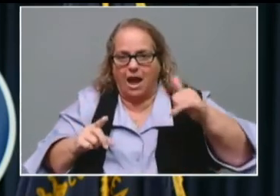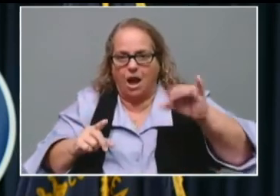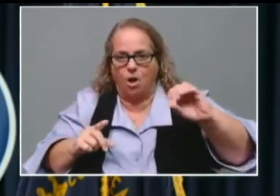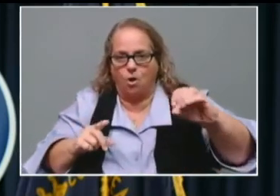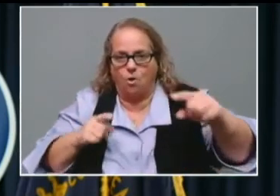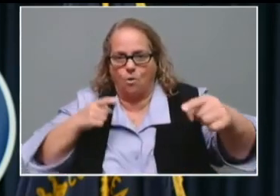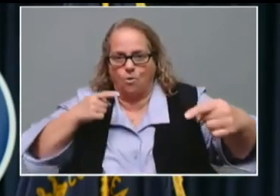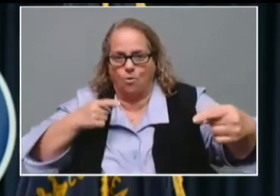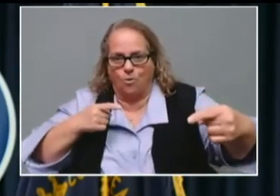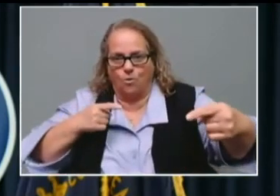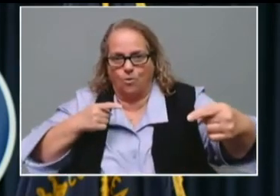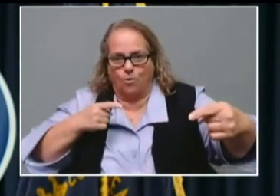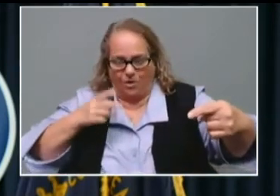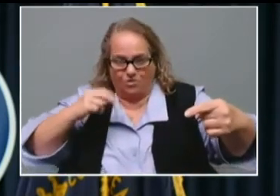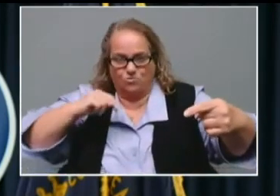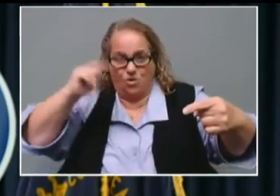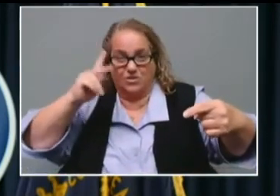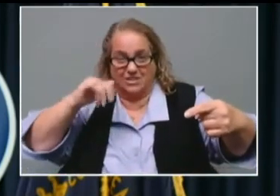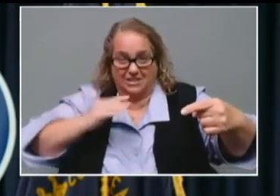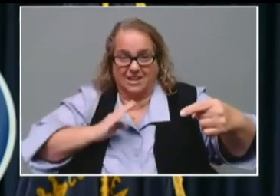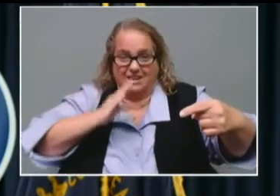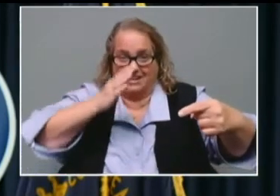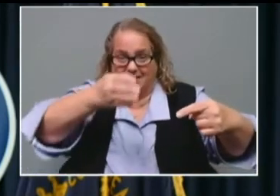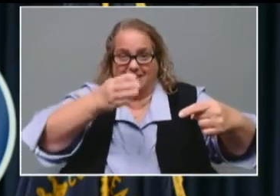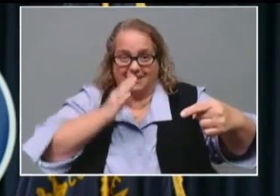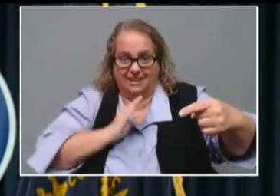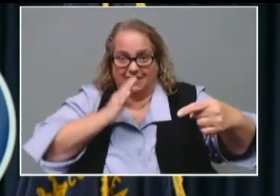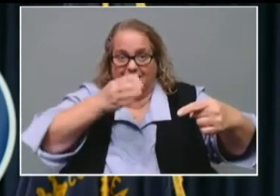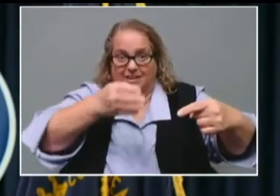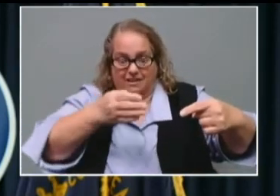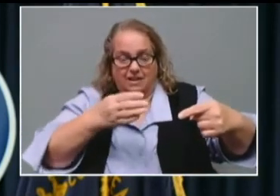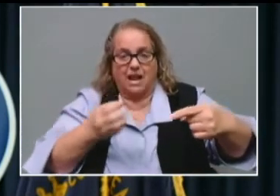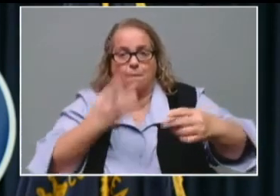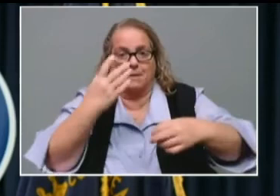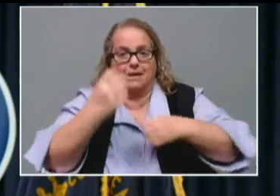years in the budget situation of each. It also depends on a decision that